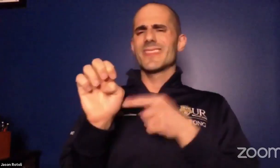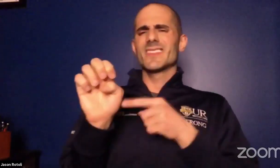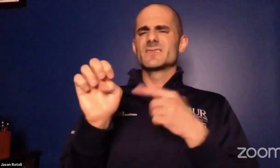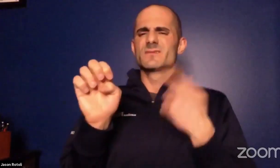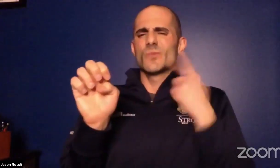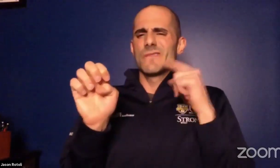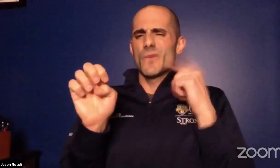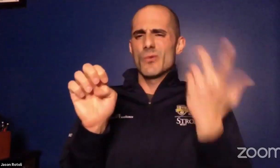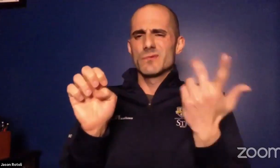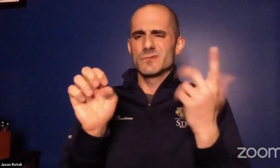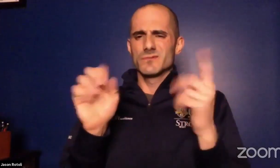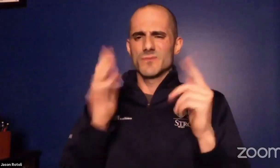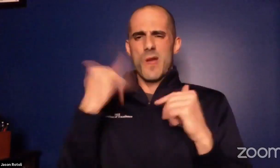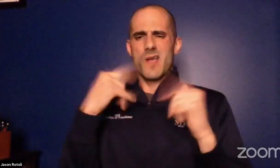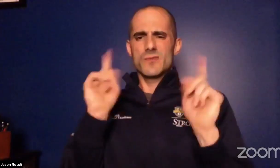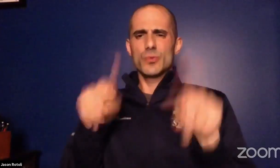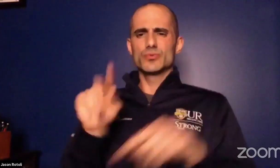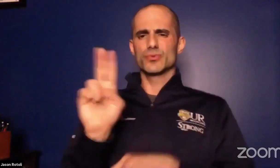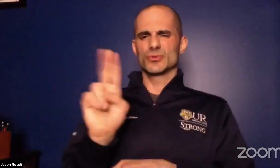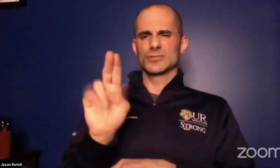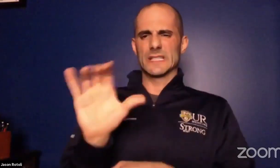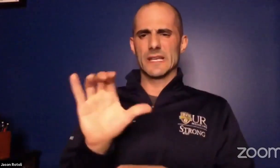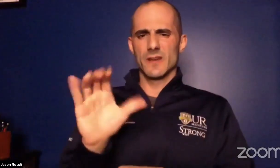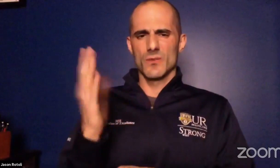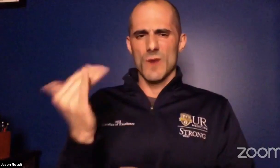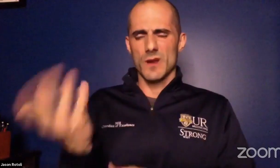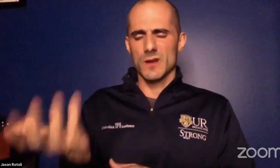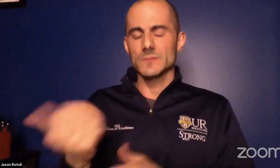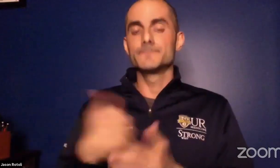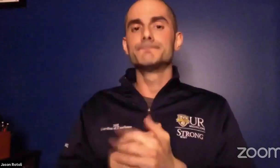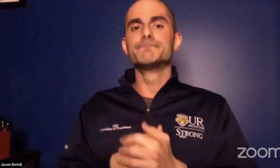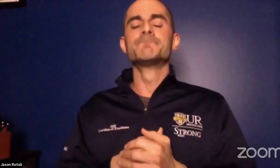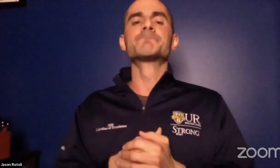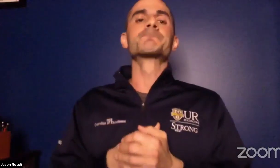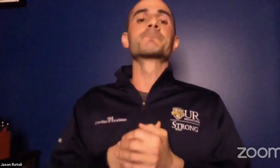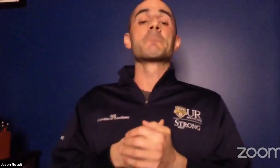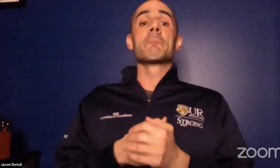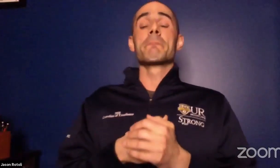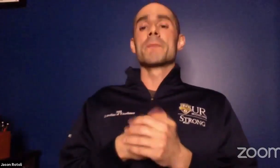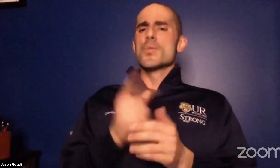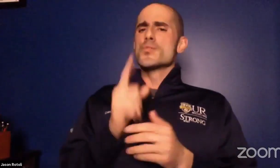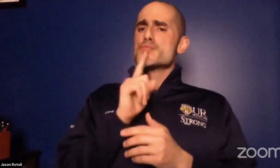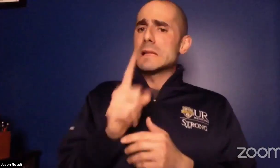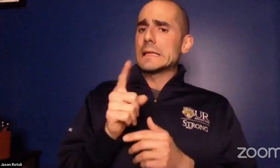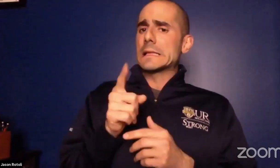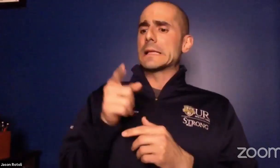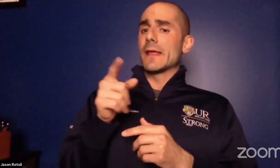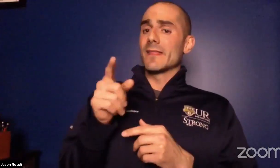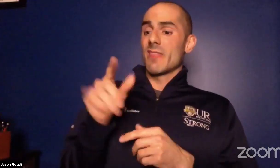about. to the emergency room.